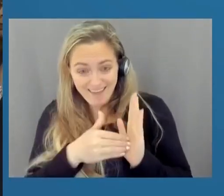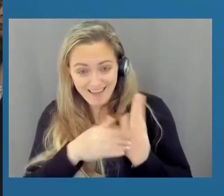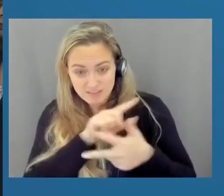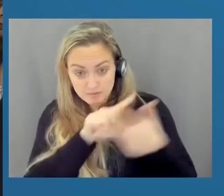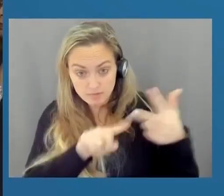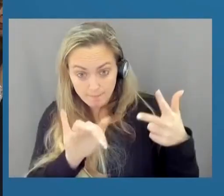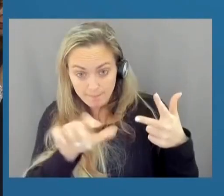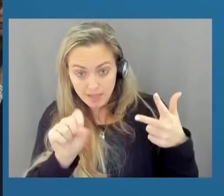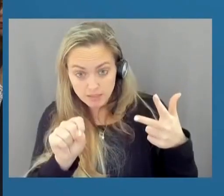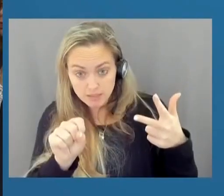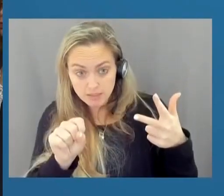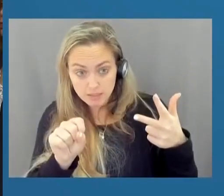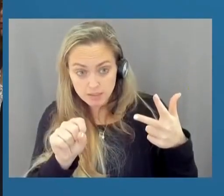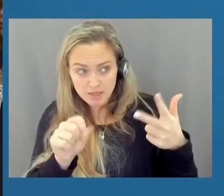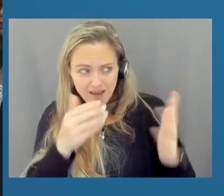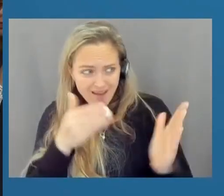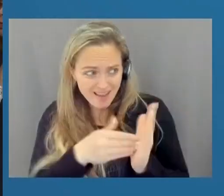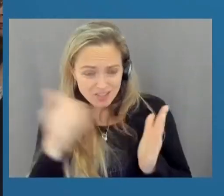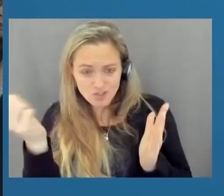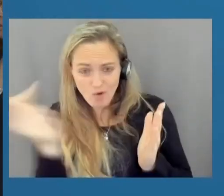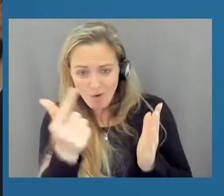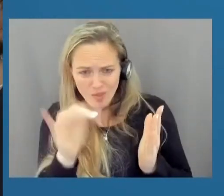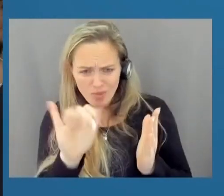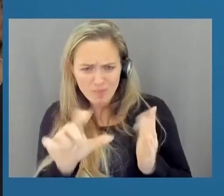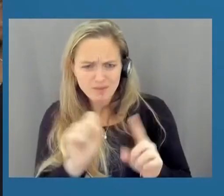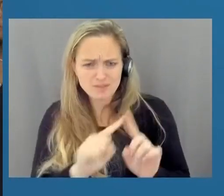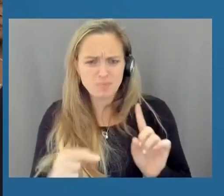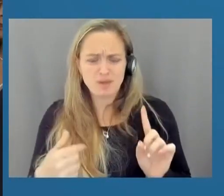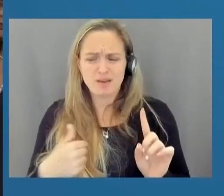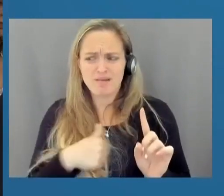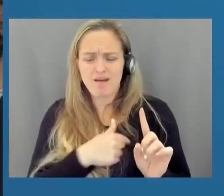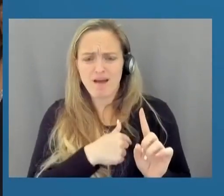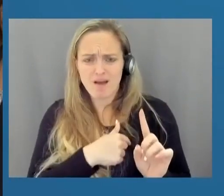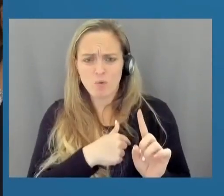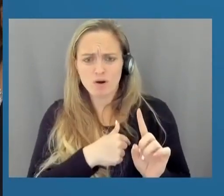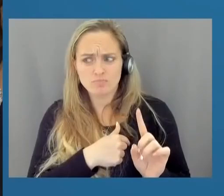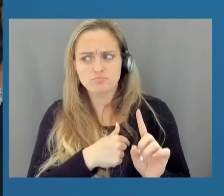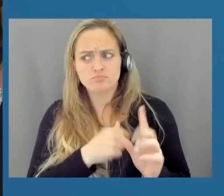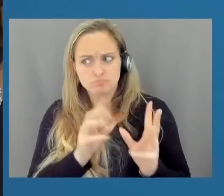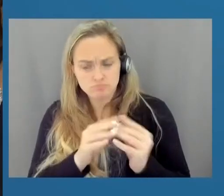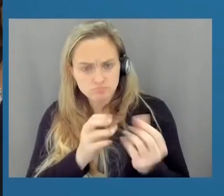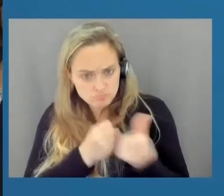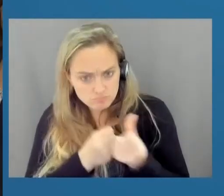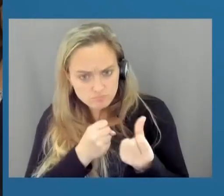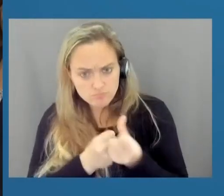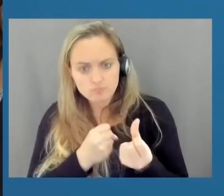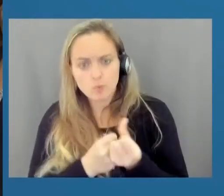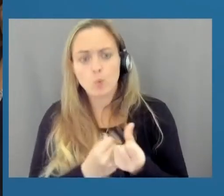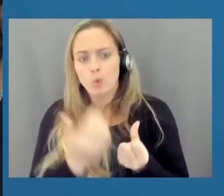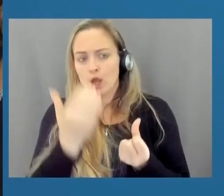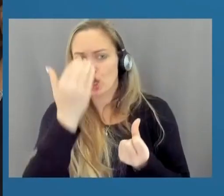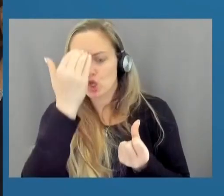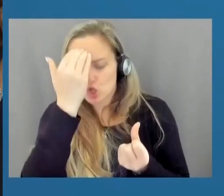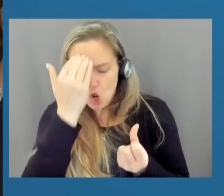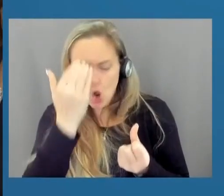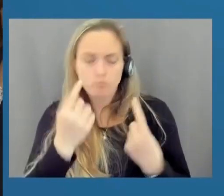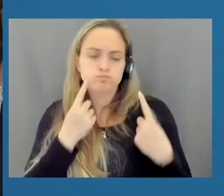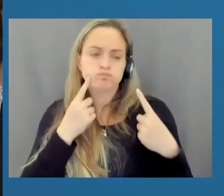they vote against every one of the bills, but our conference supported these because we know that this is going to make a difference and.